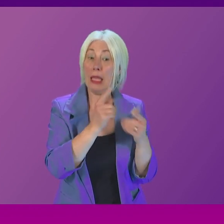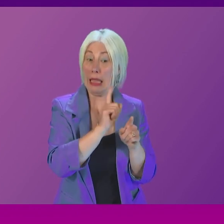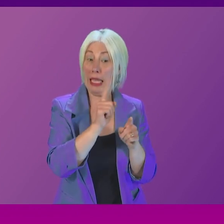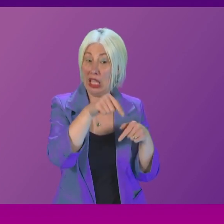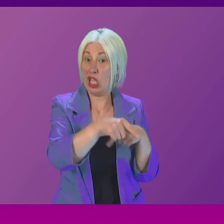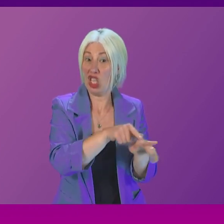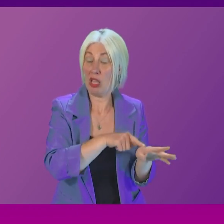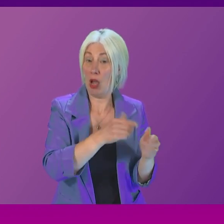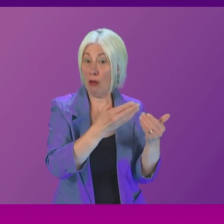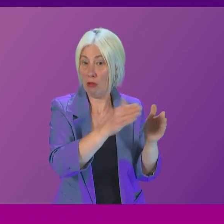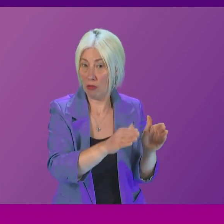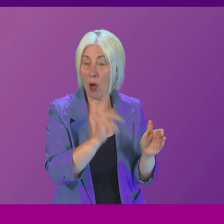That will give us additional capacity.